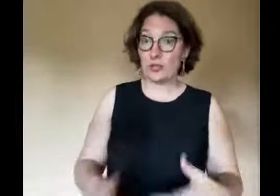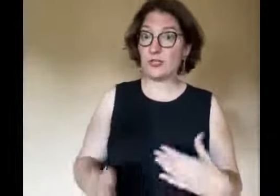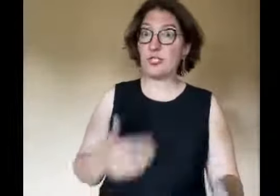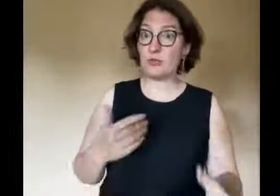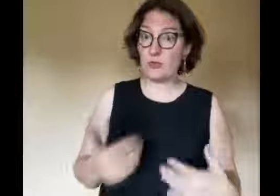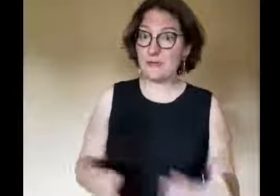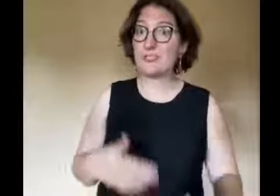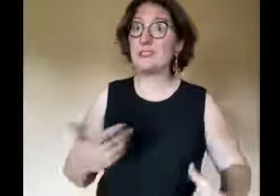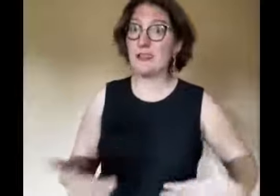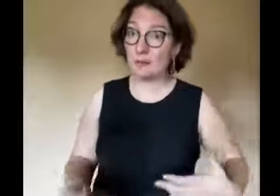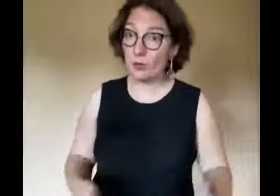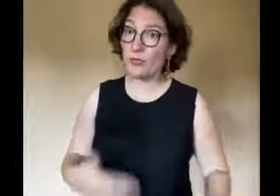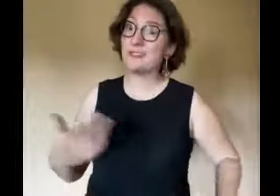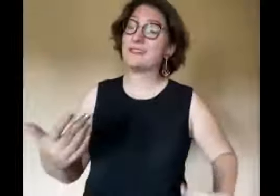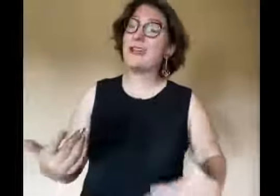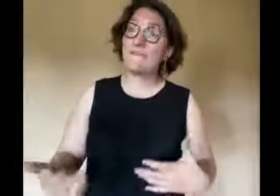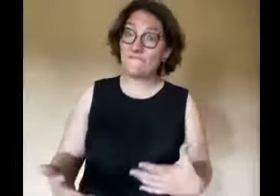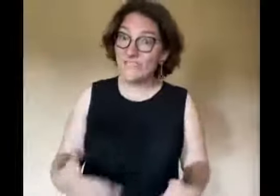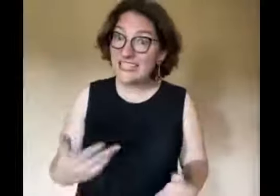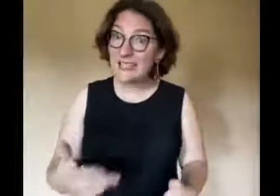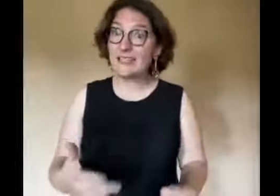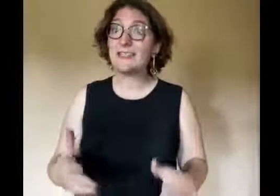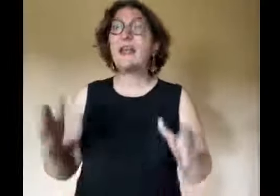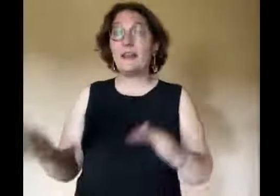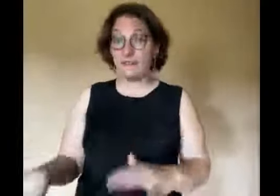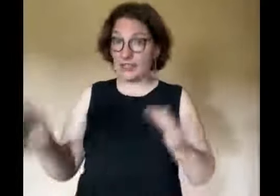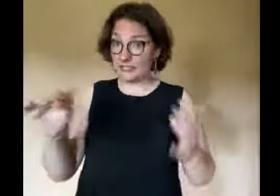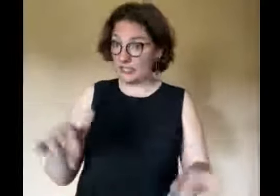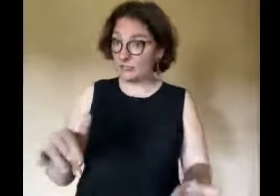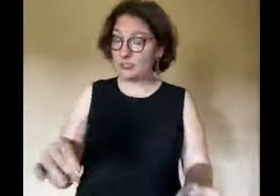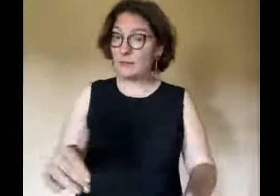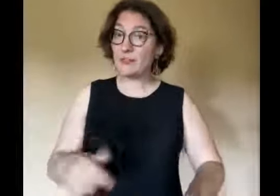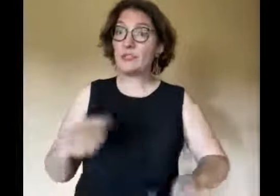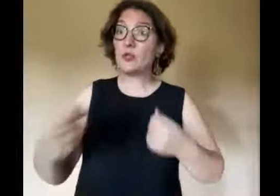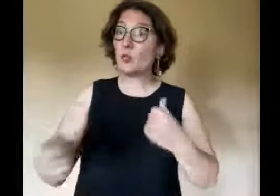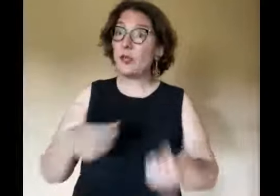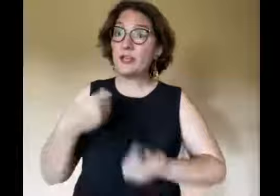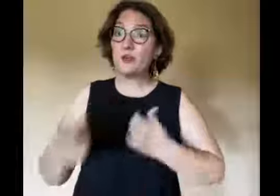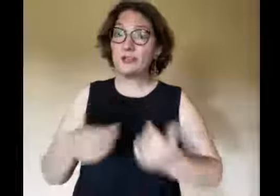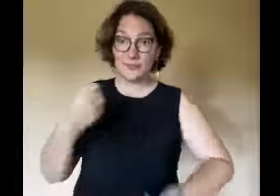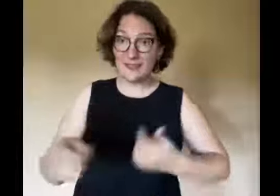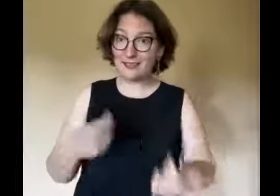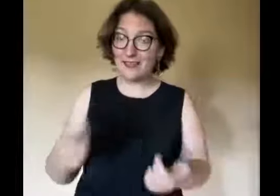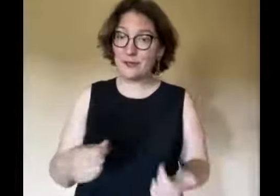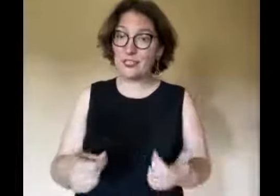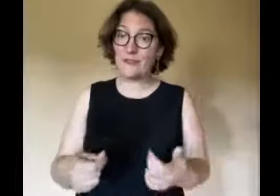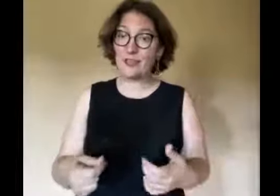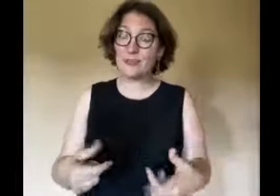oh, we're shifting the energy. Because whether it's physical movement, or energetic movement, it's still energy. And so dancing does a lot of really, really good things that support manifestation,